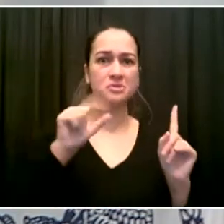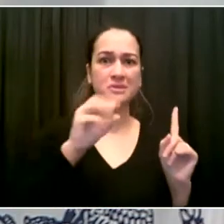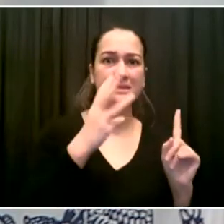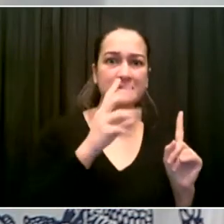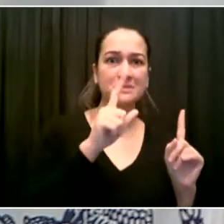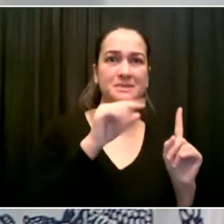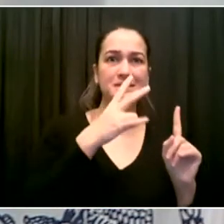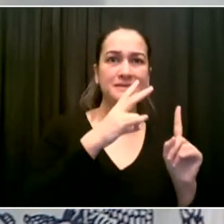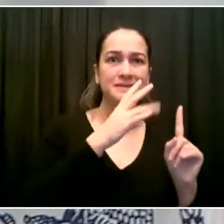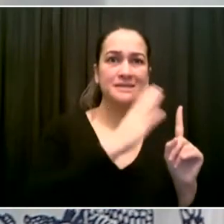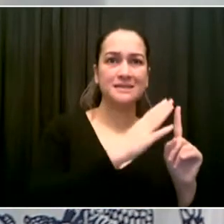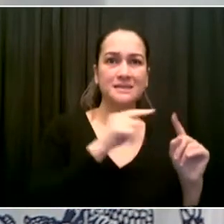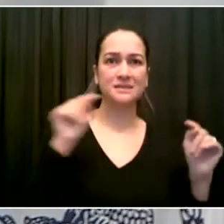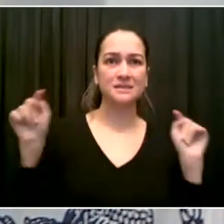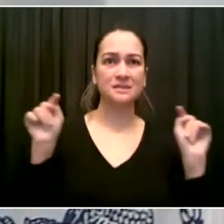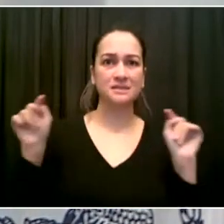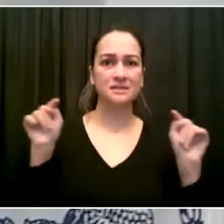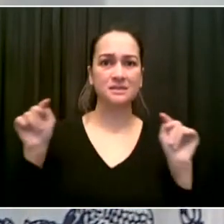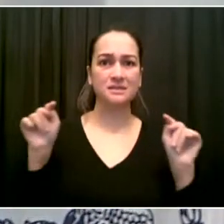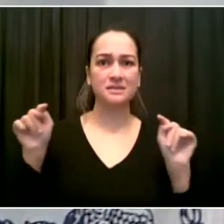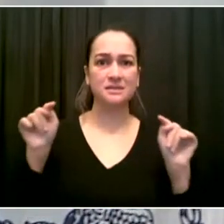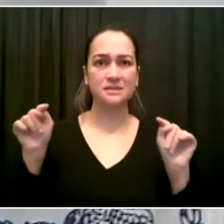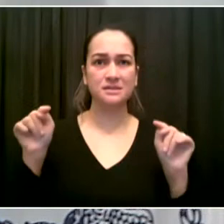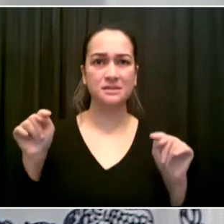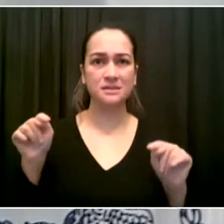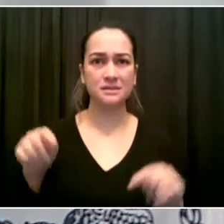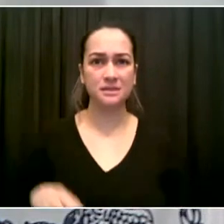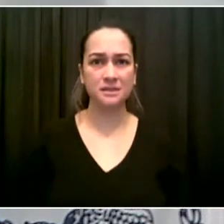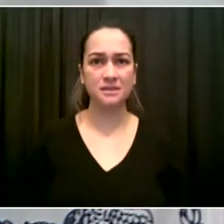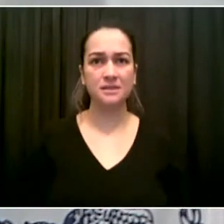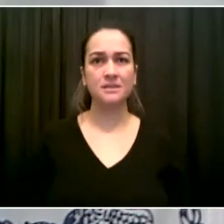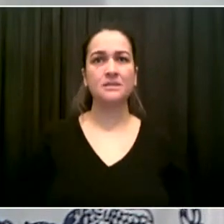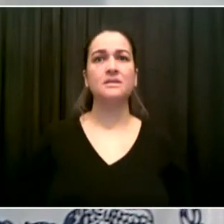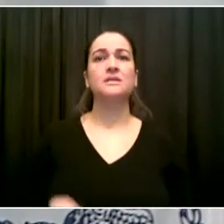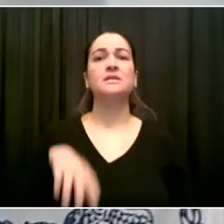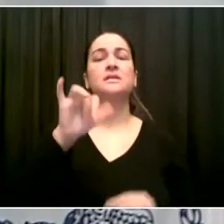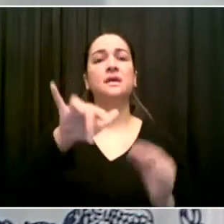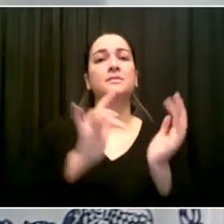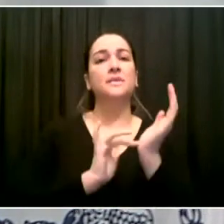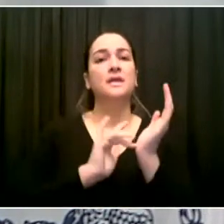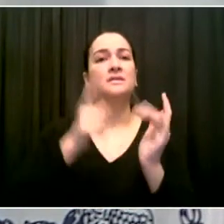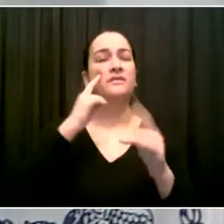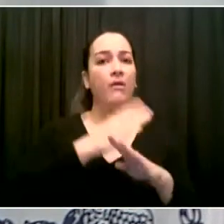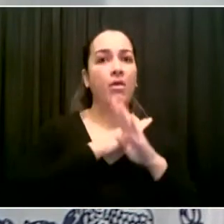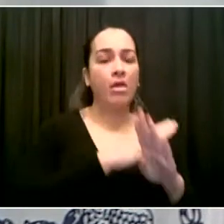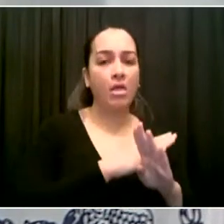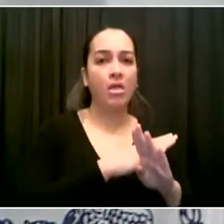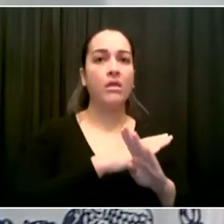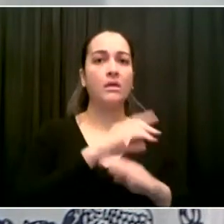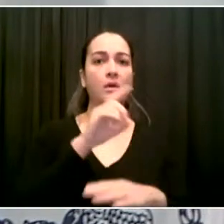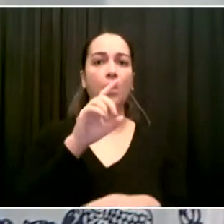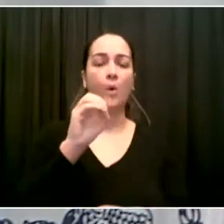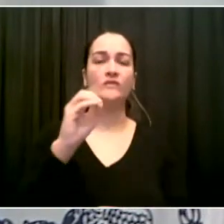WIDENING USE OF.